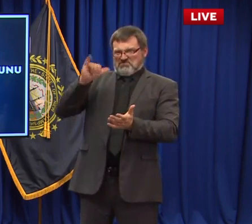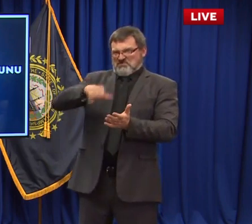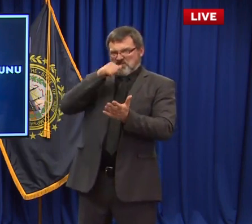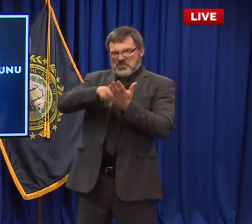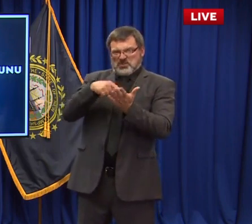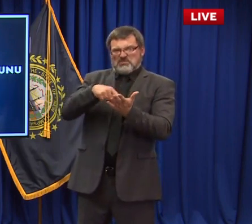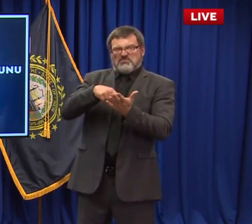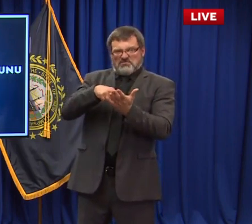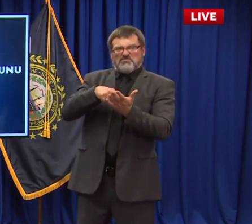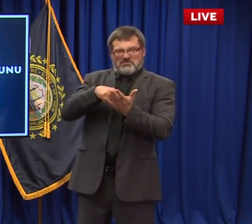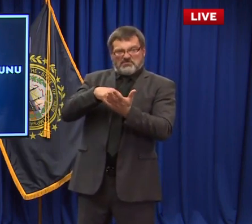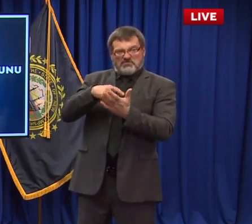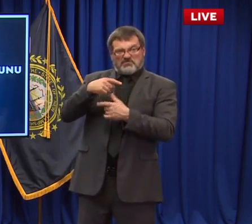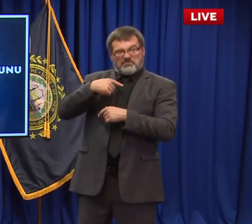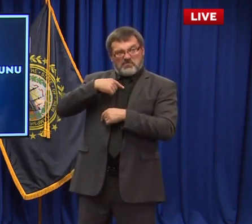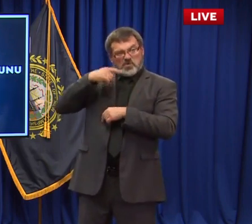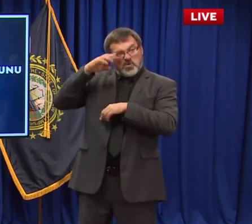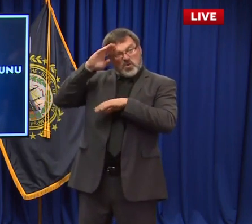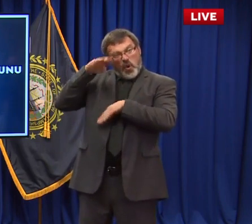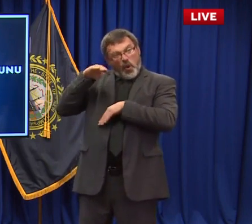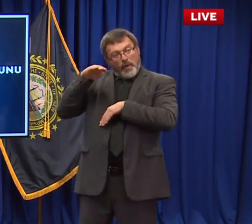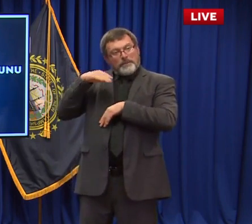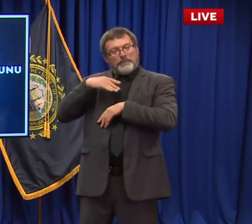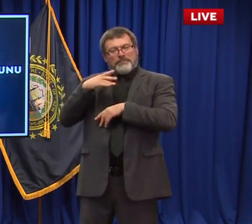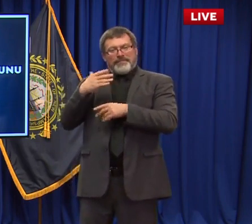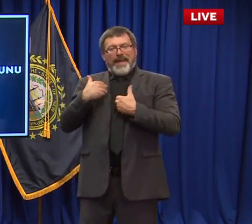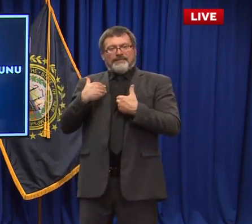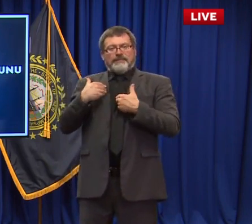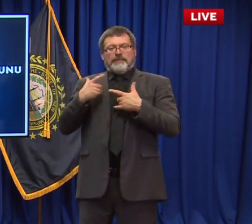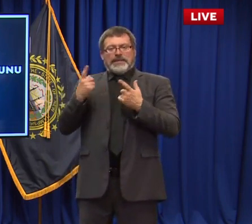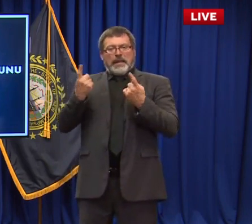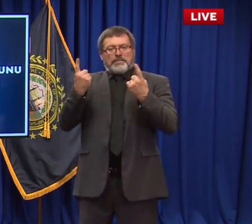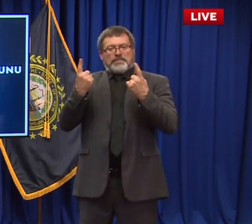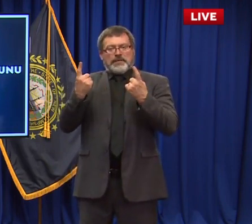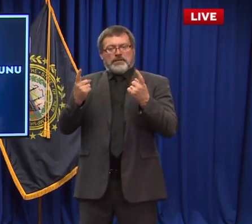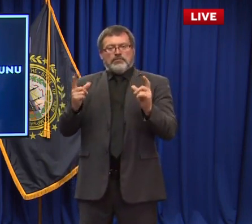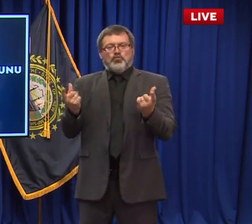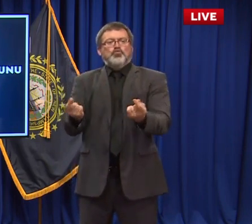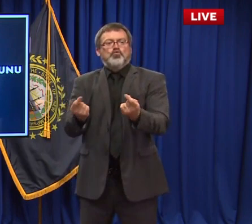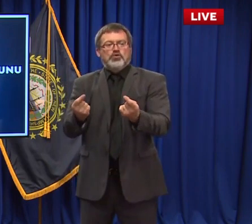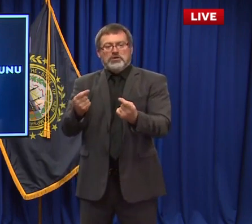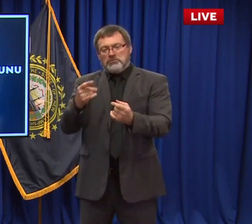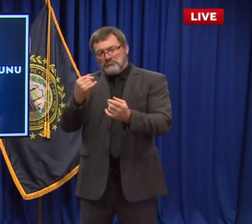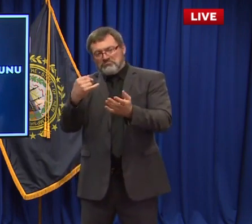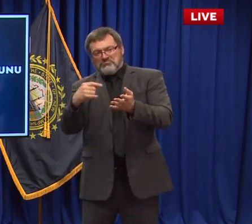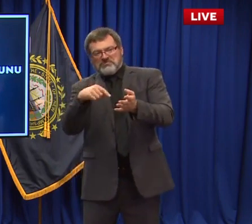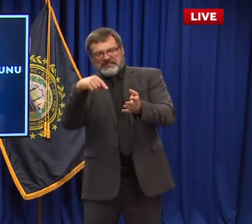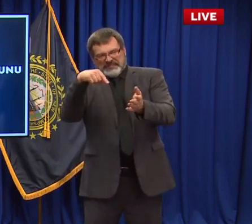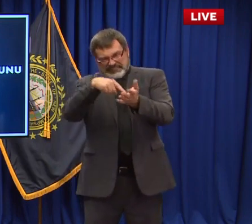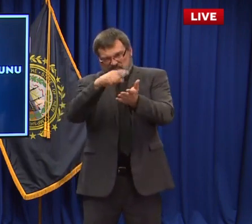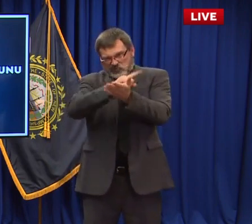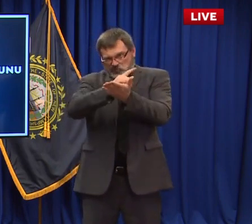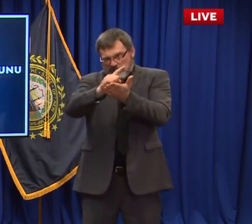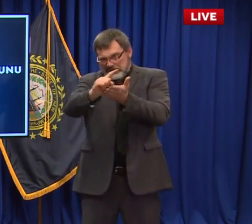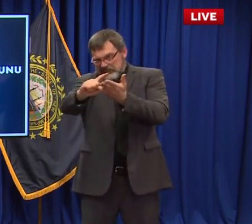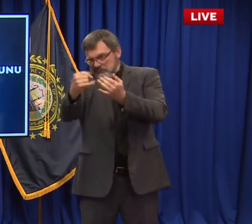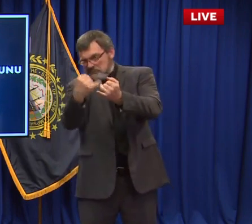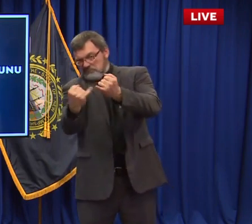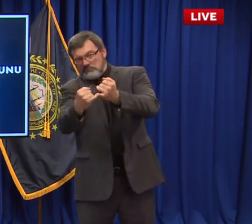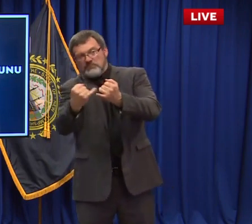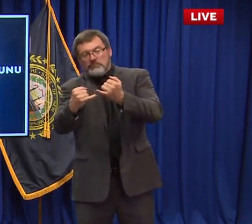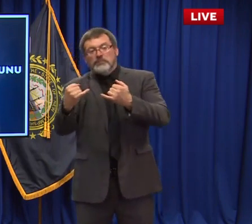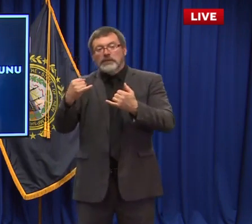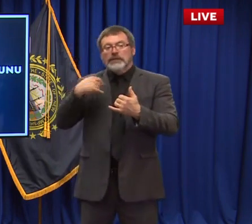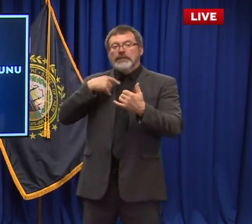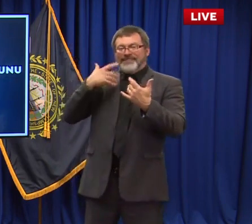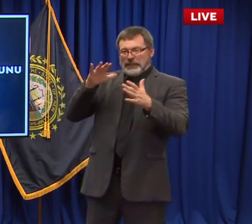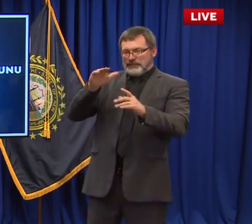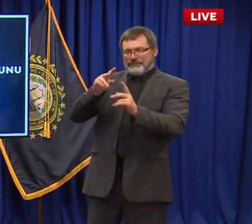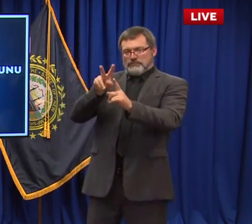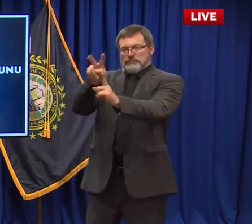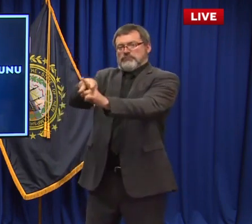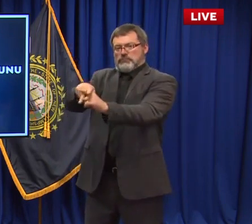MY HOPE IS TO TAKE THAT LETTER, COMBINE WITH WHAT I HOPE TO RECEIVED BY THE END OF THIS WEEK -- I’M NOT SURE, BUT I KNOW THE HEALTH CARE EQUITY TASK FORCE AND PUT TOGETHER TO LOOK AT SOME